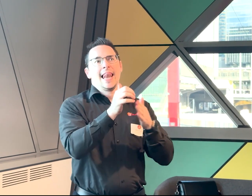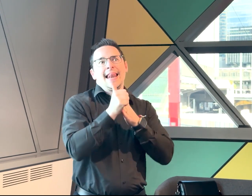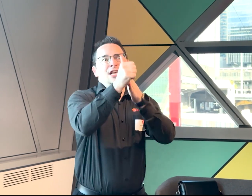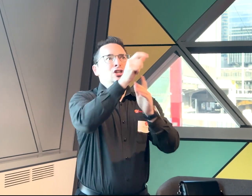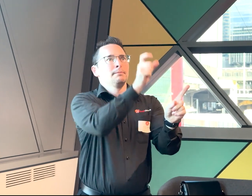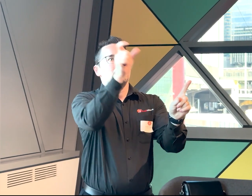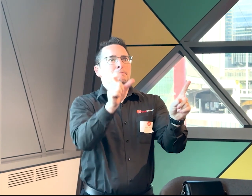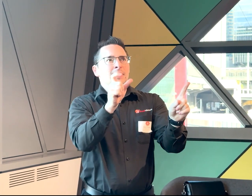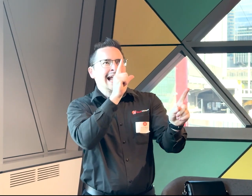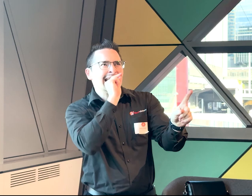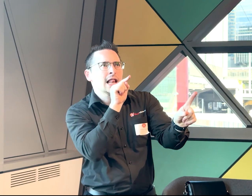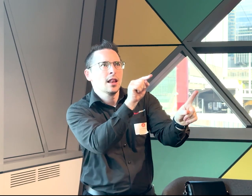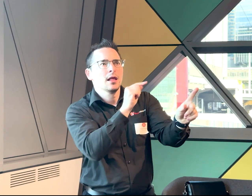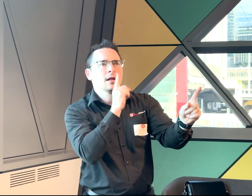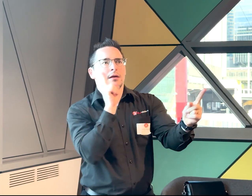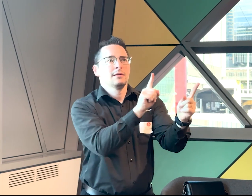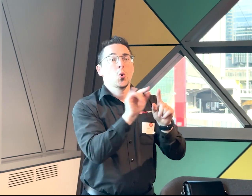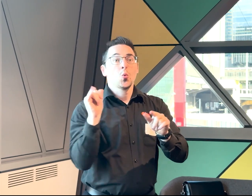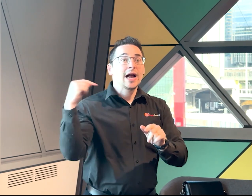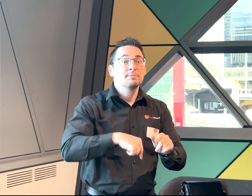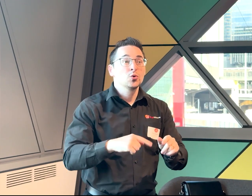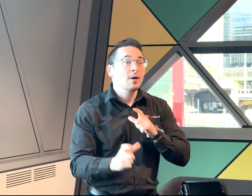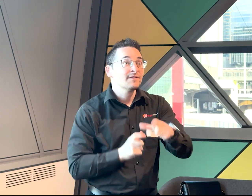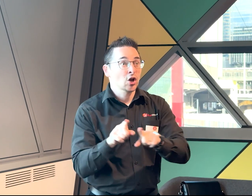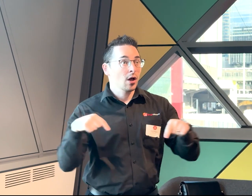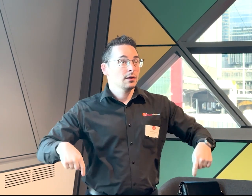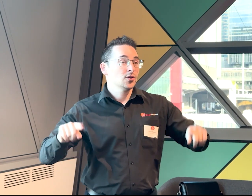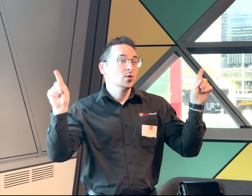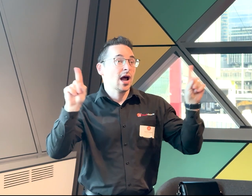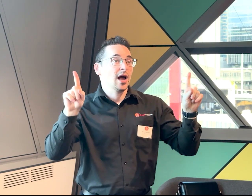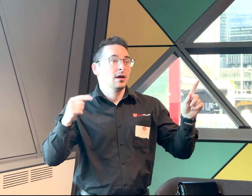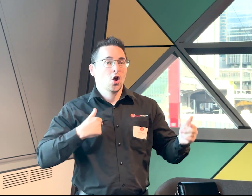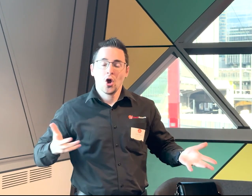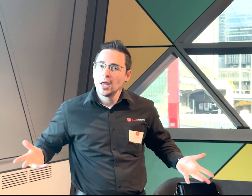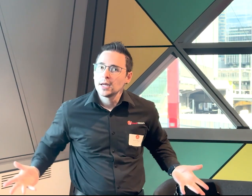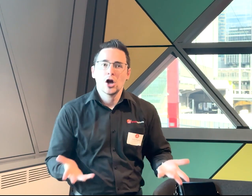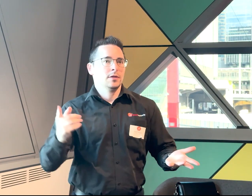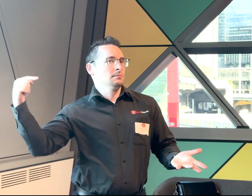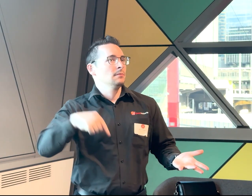community, be inspired by them, attend conferences like this. I would encourage young people to come